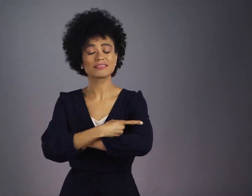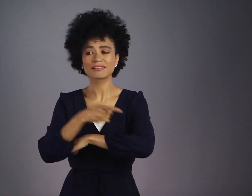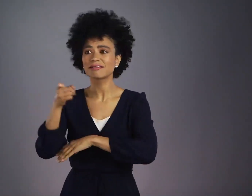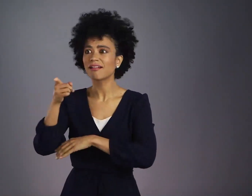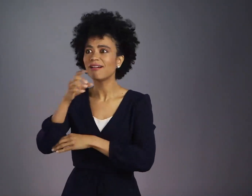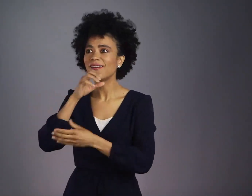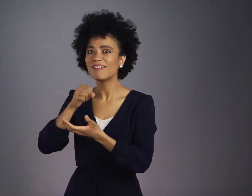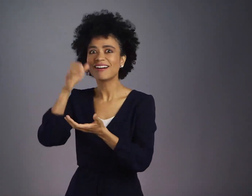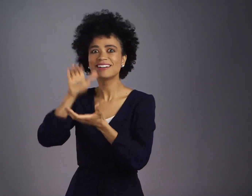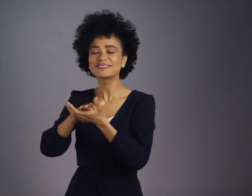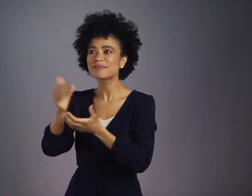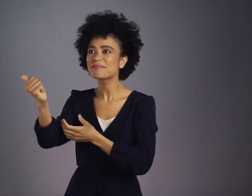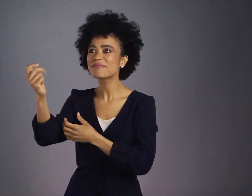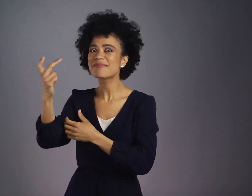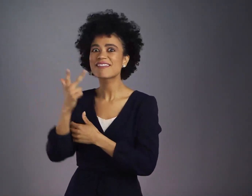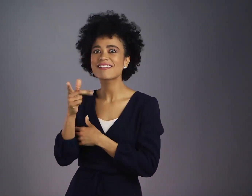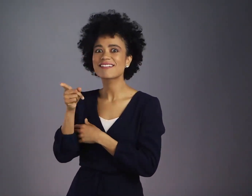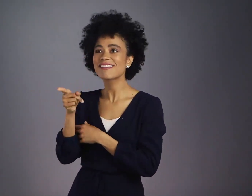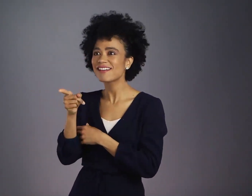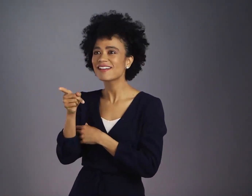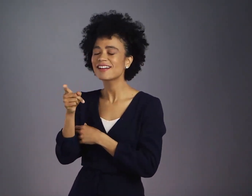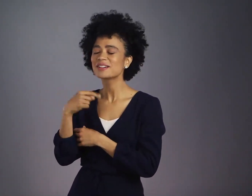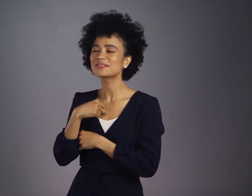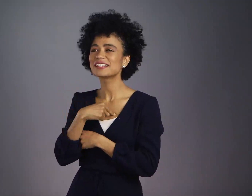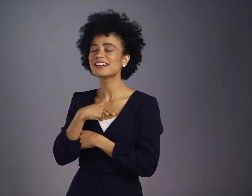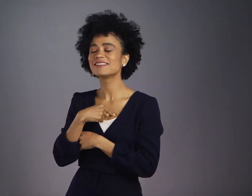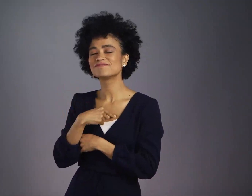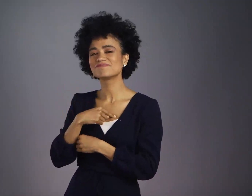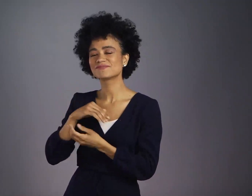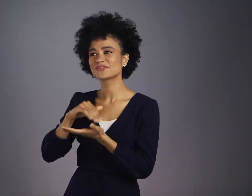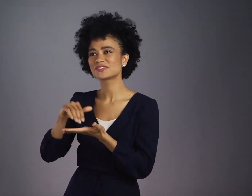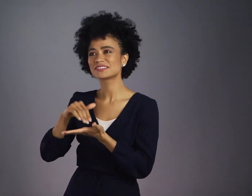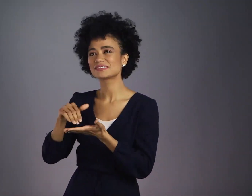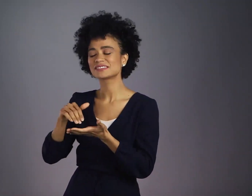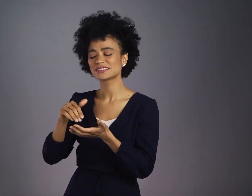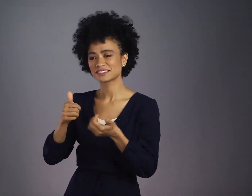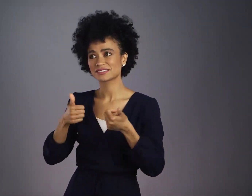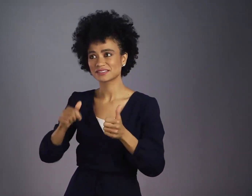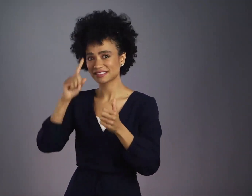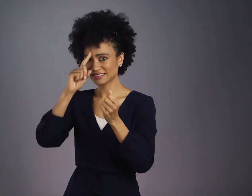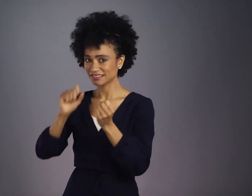Next day they would be themselves again and we would forgive and try to forget.